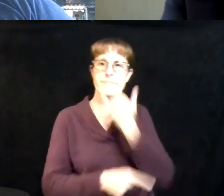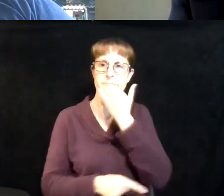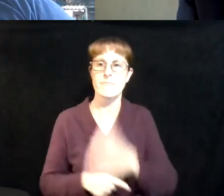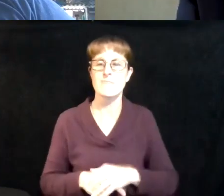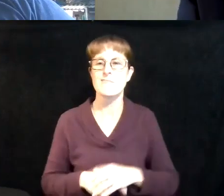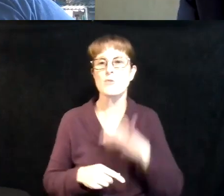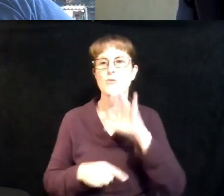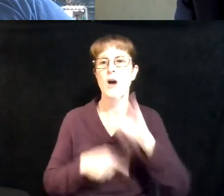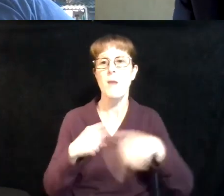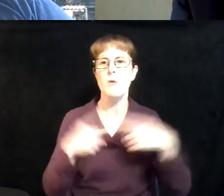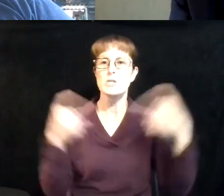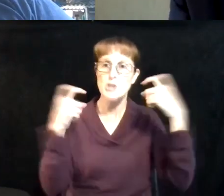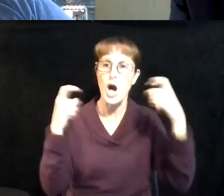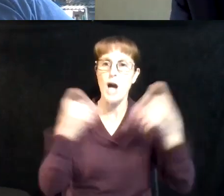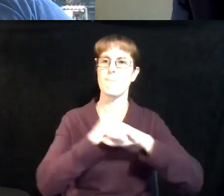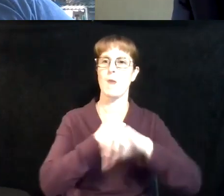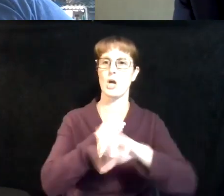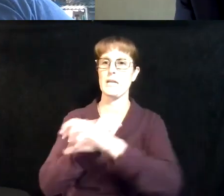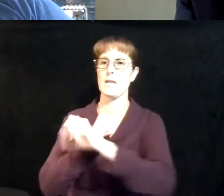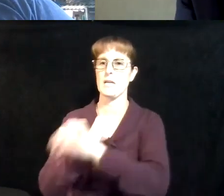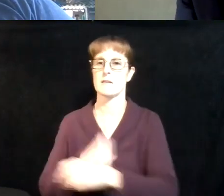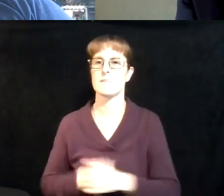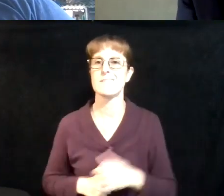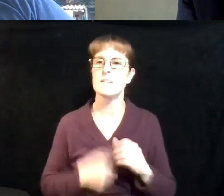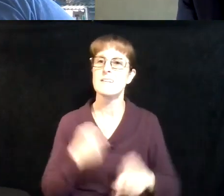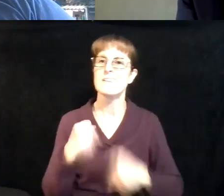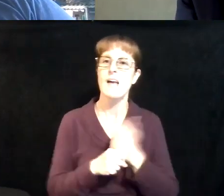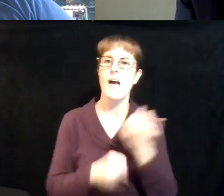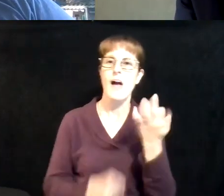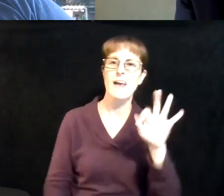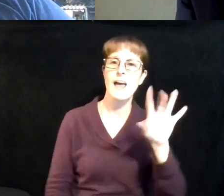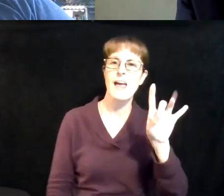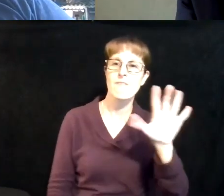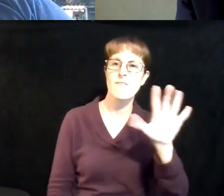"Between 1985 and 1987 as BRI squared off with